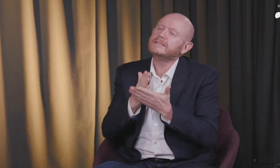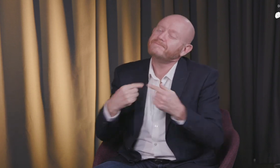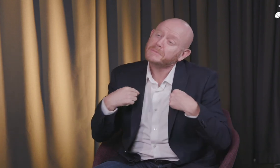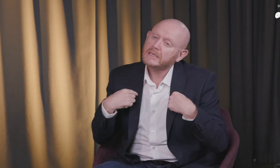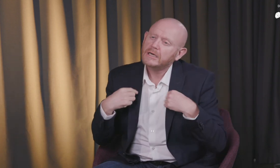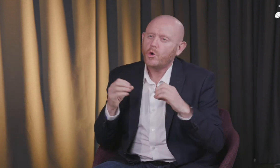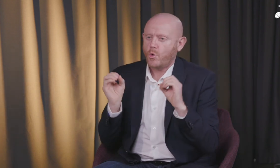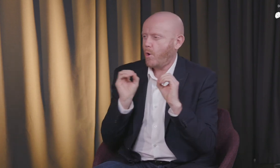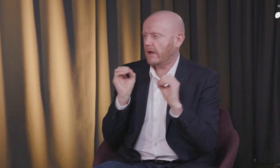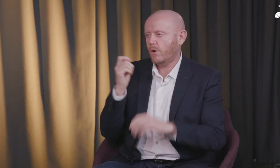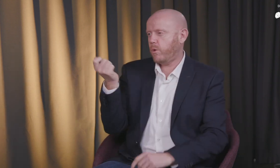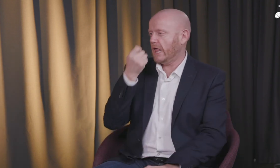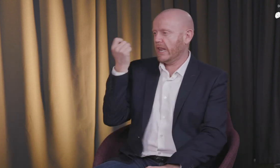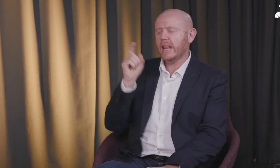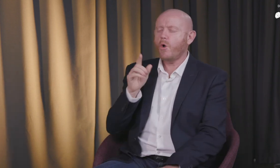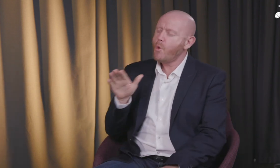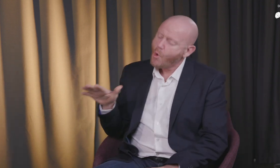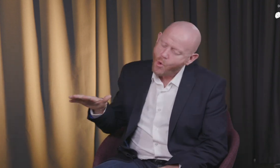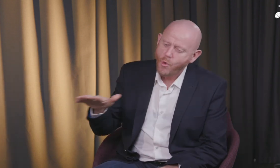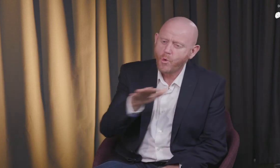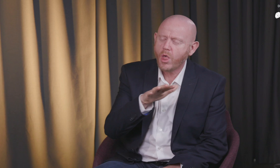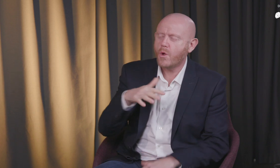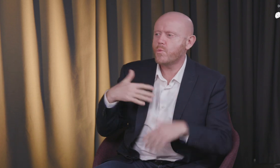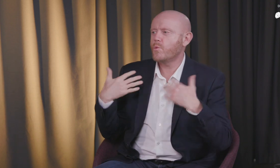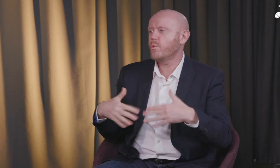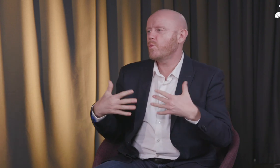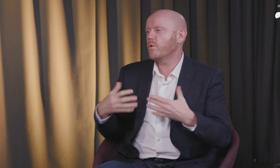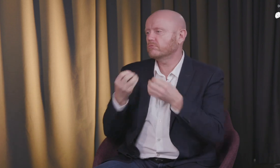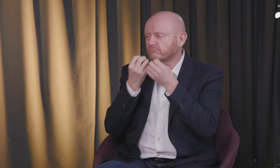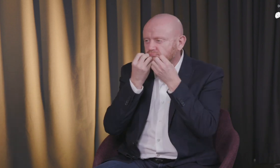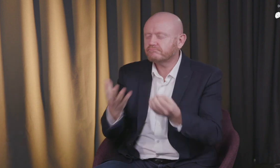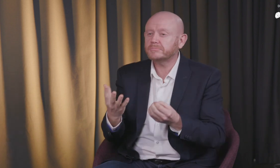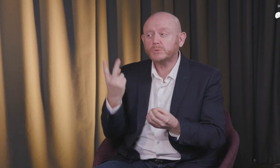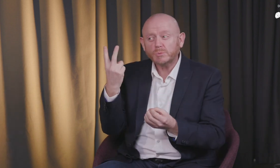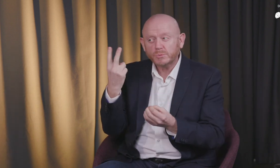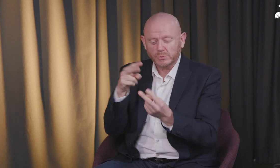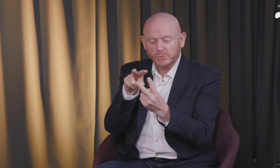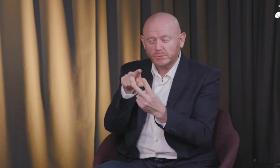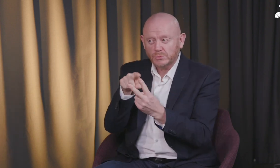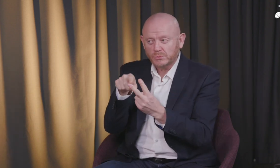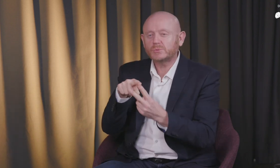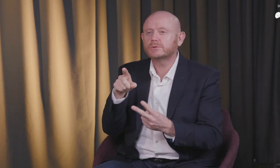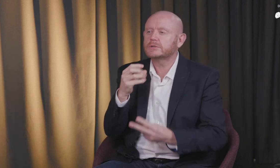For me, there isn't just one. Each one has been amazing. Two that stand out are